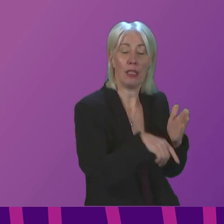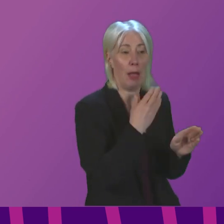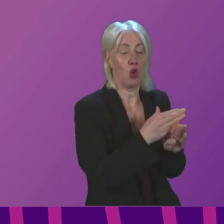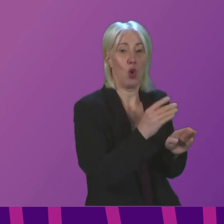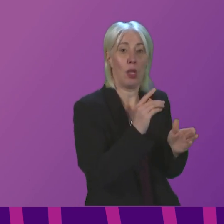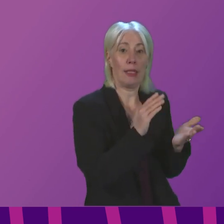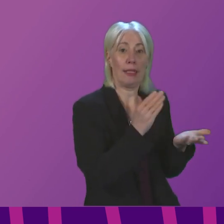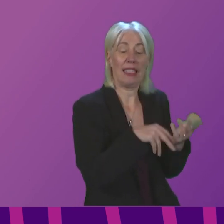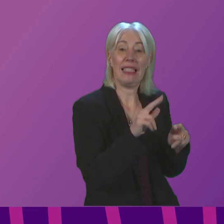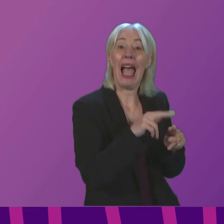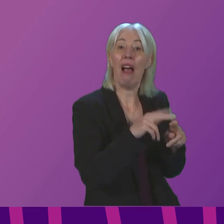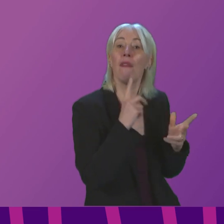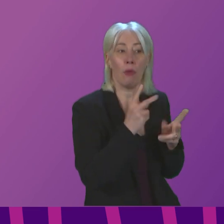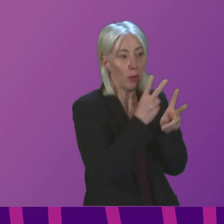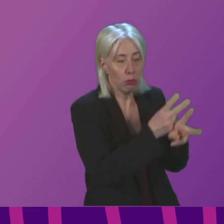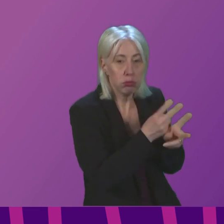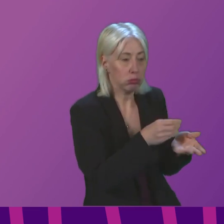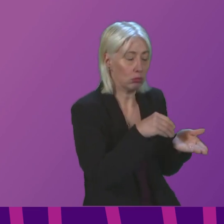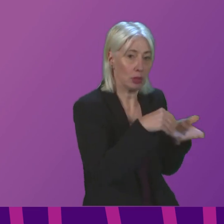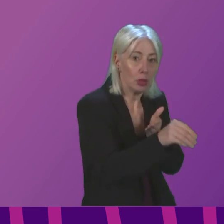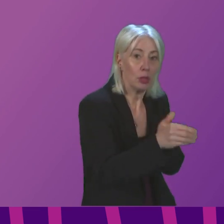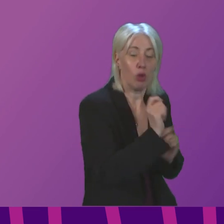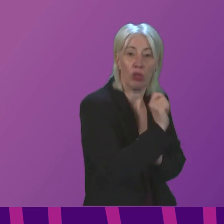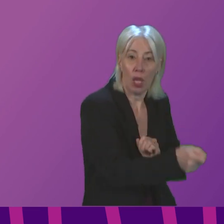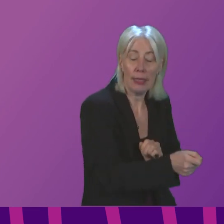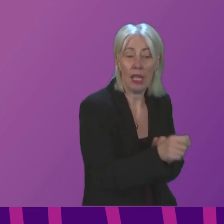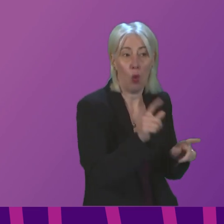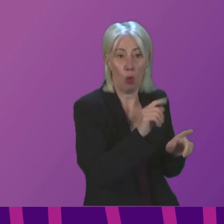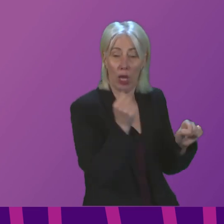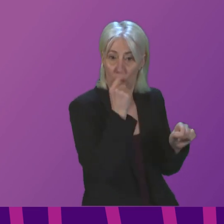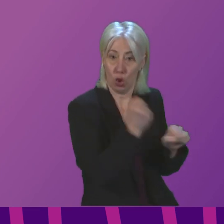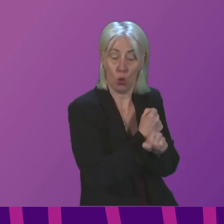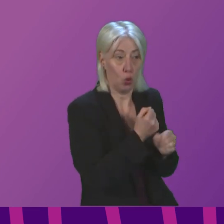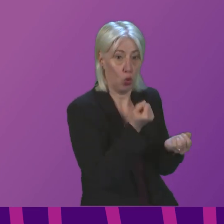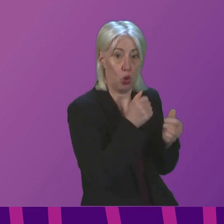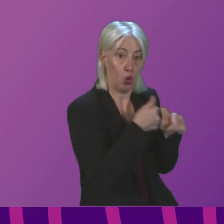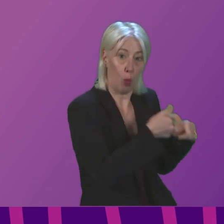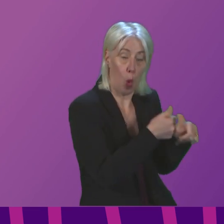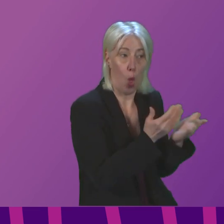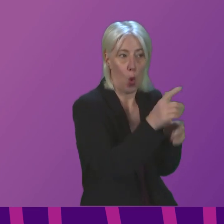We stand ready to do anything reasonable that we can to support them at this very difficult time.